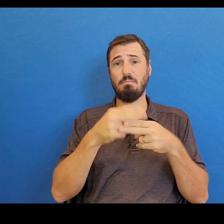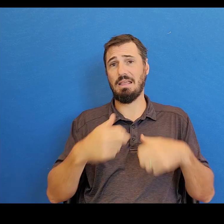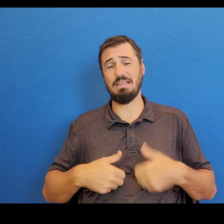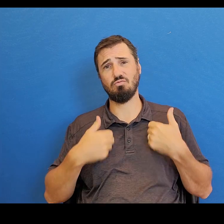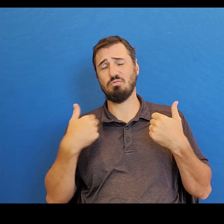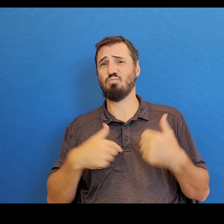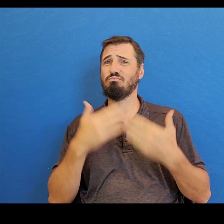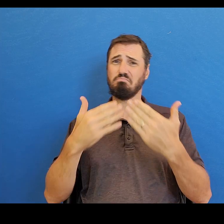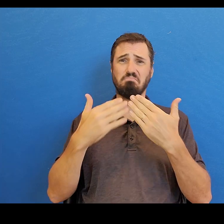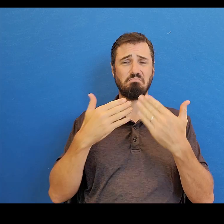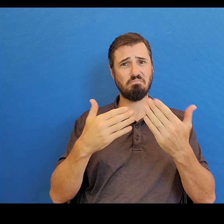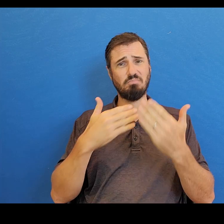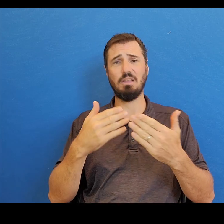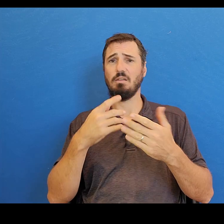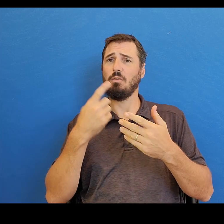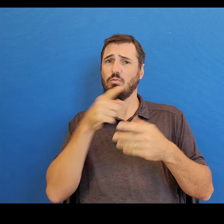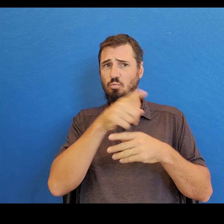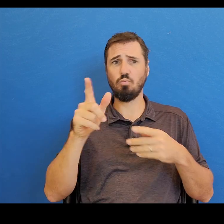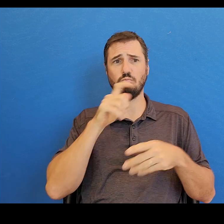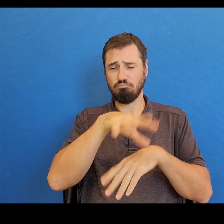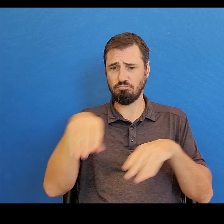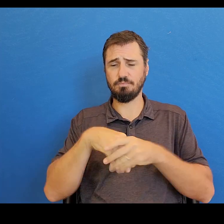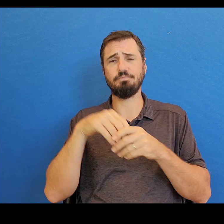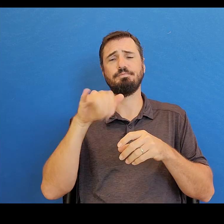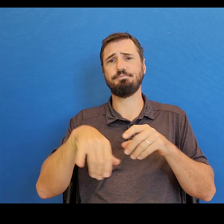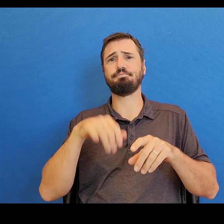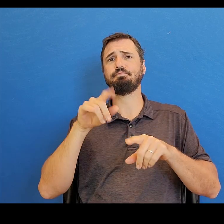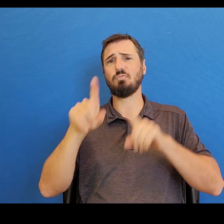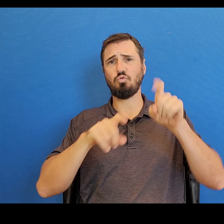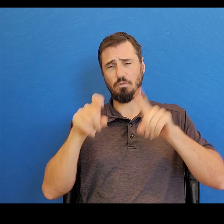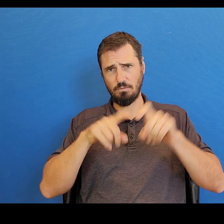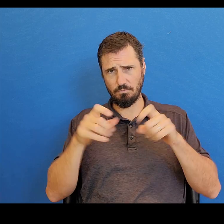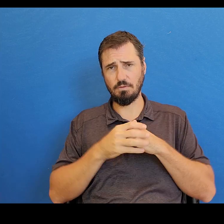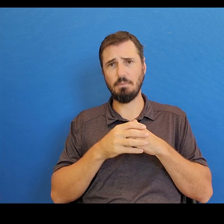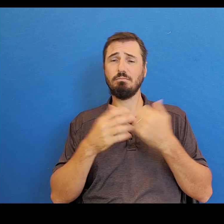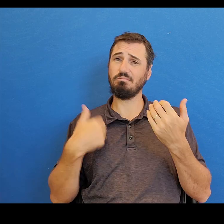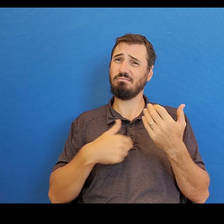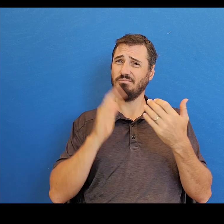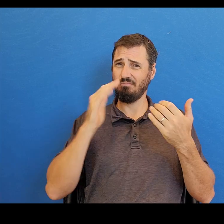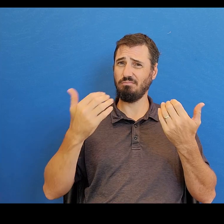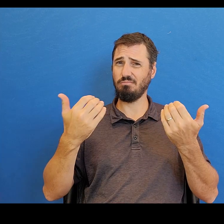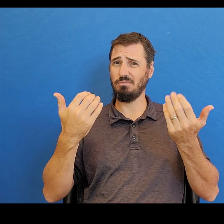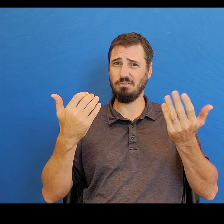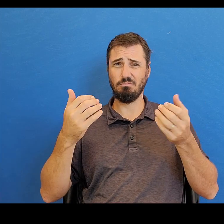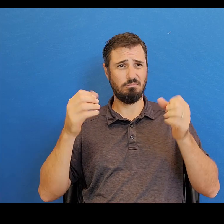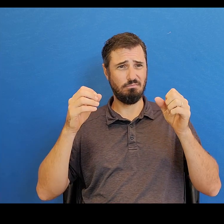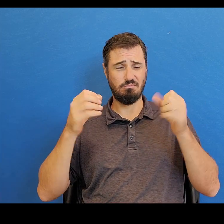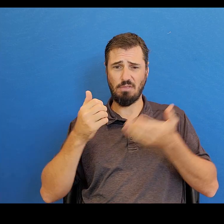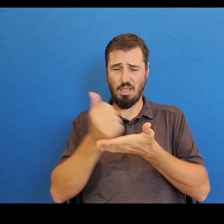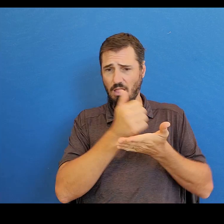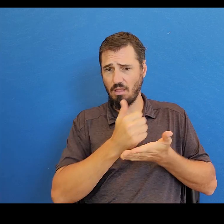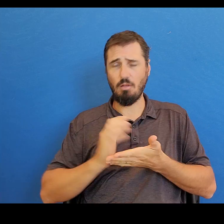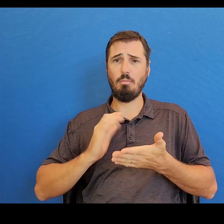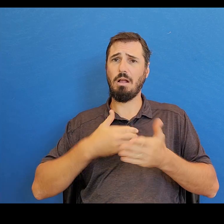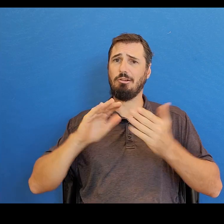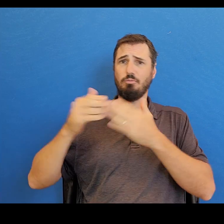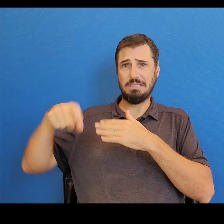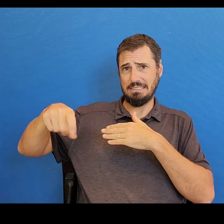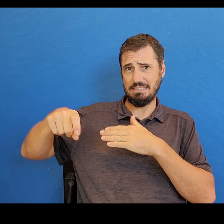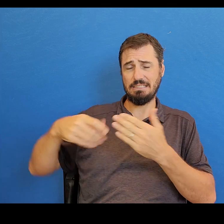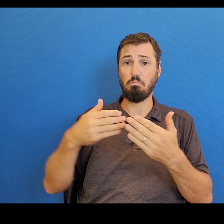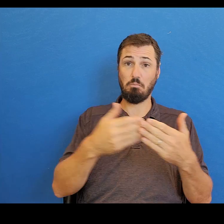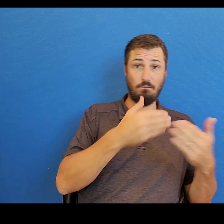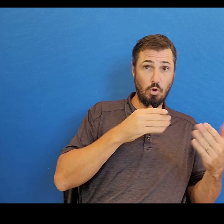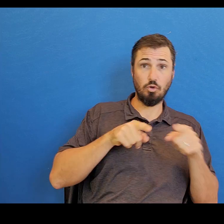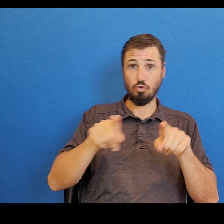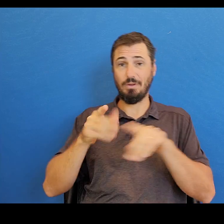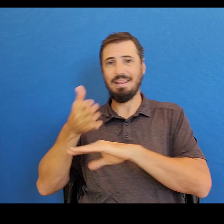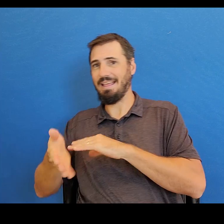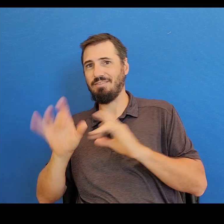We greatly appreciate the participation of Kaua‘i residents in this island-wide survey effort that enables the Kaua‘i District Health Office to meet our community’s needs before, during, and after